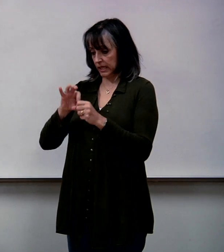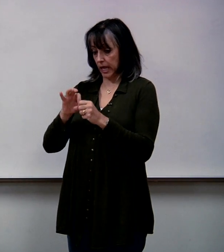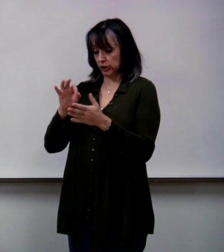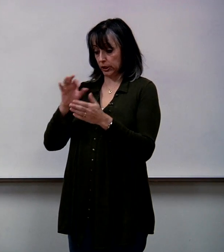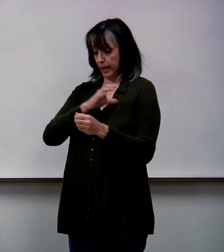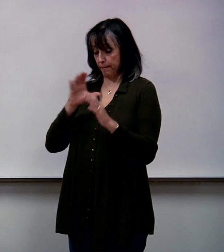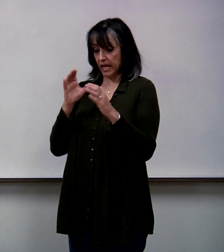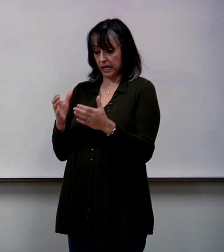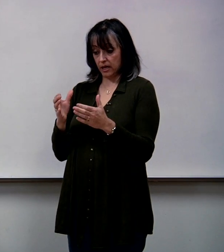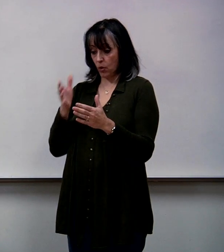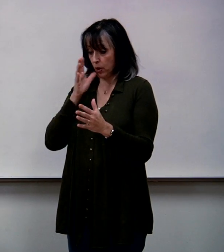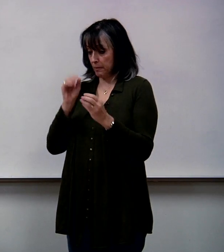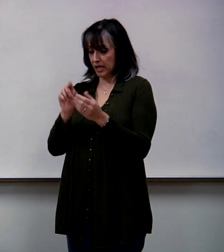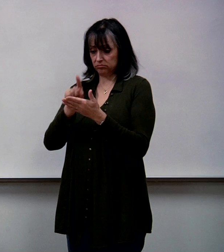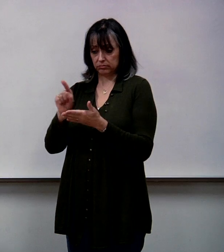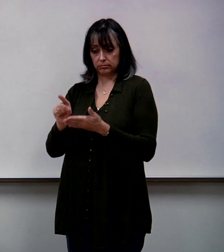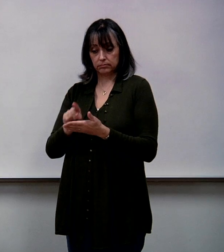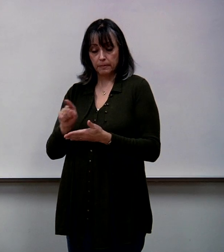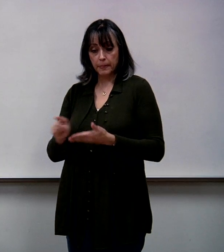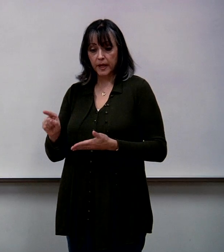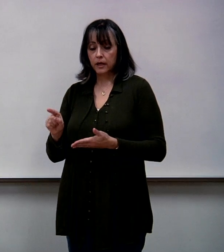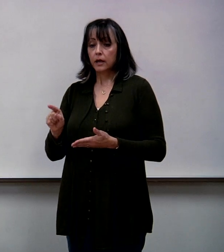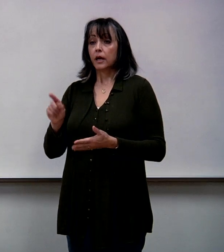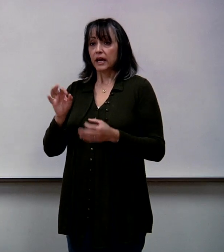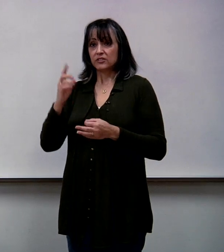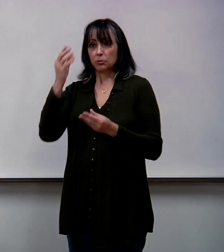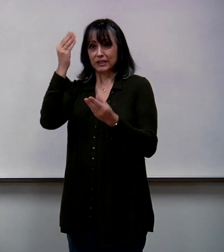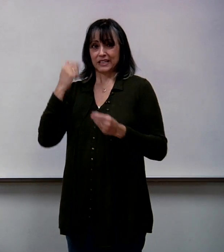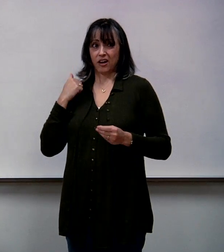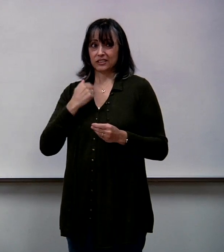If we are made aware any rule-breaking within the campaign, for example